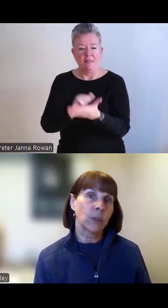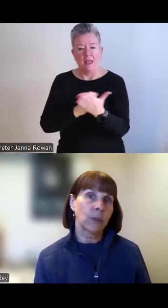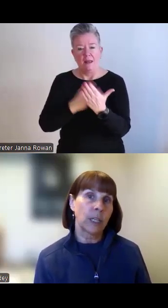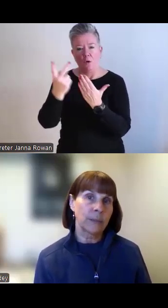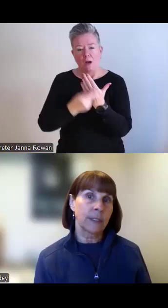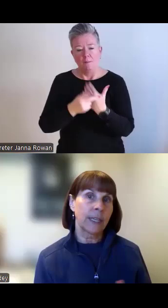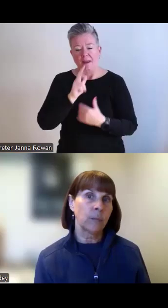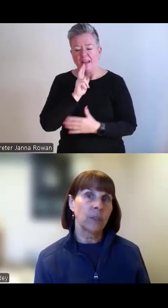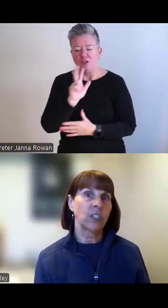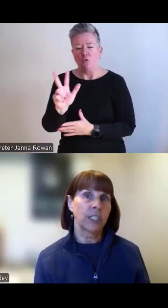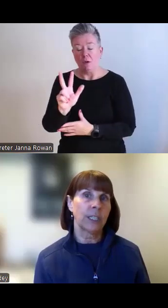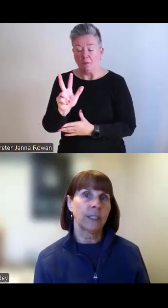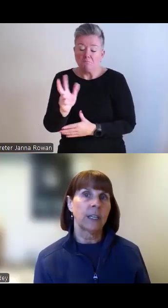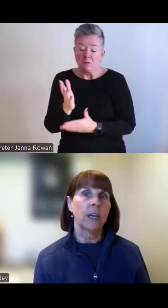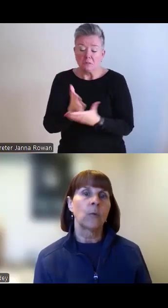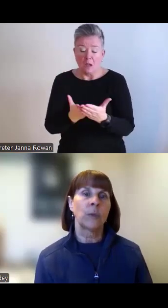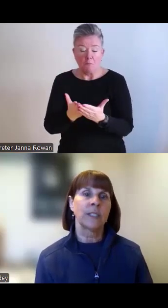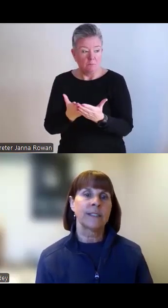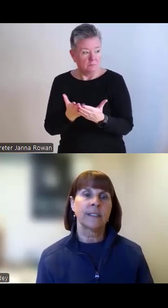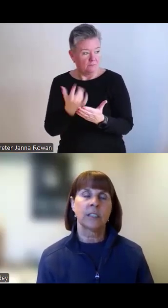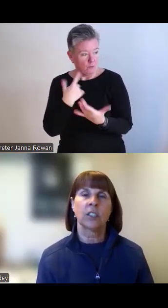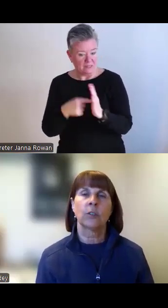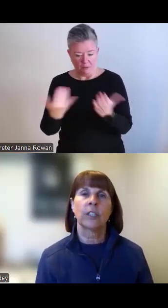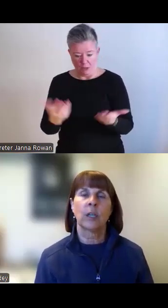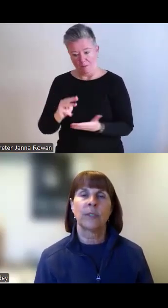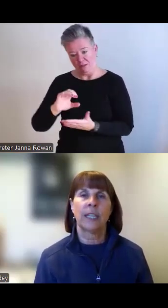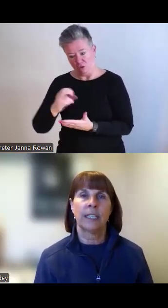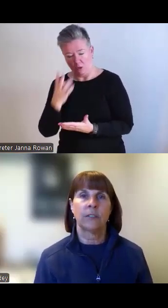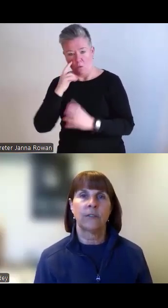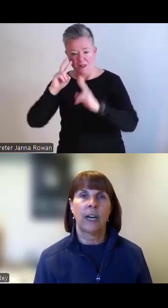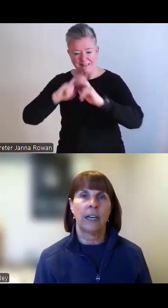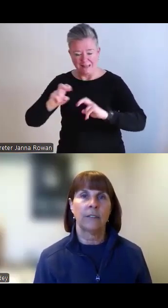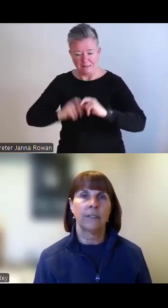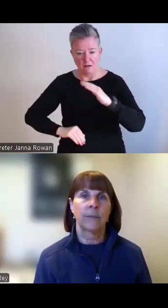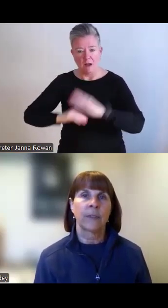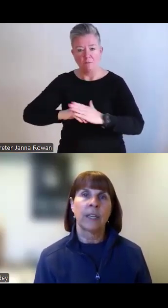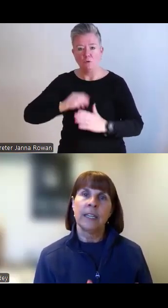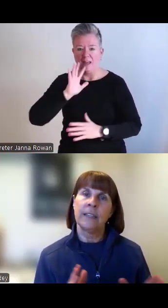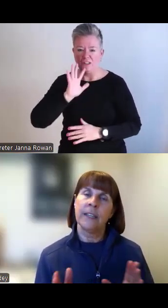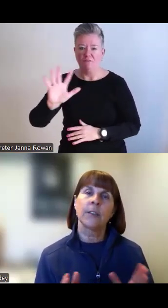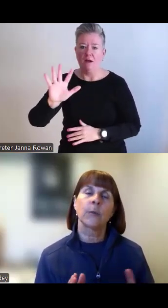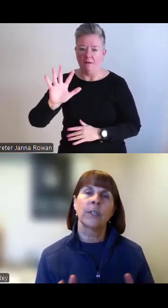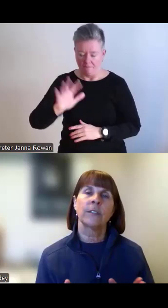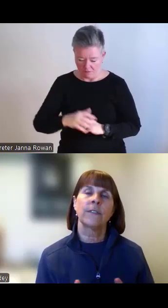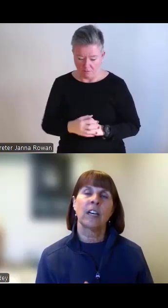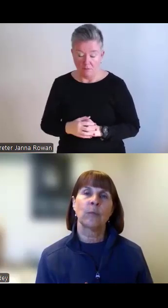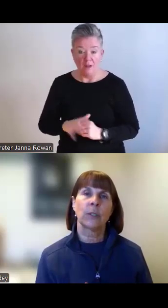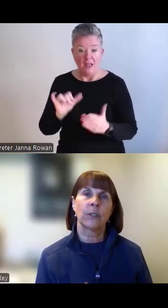other programs like in Michigan will be assessing children up to age five. In that three to five